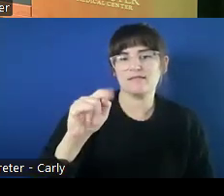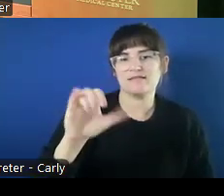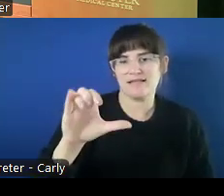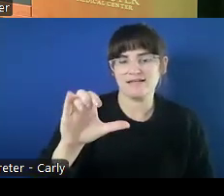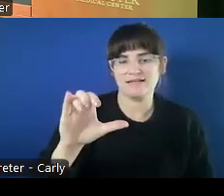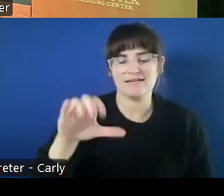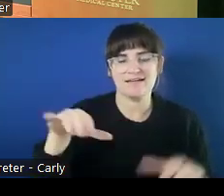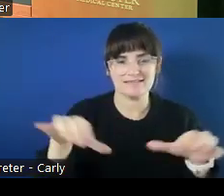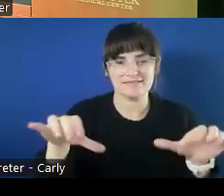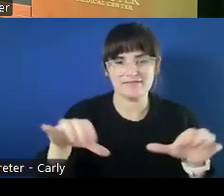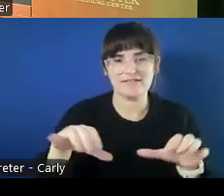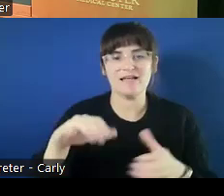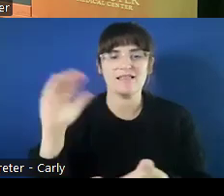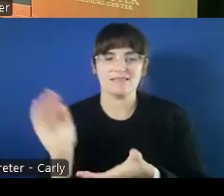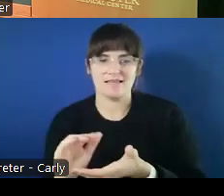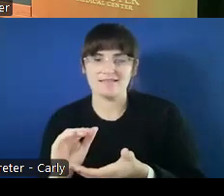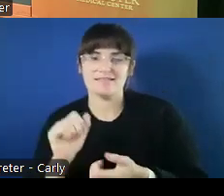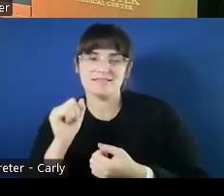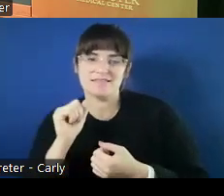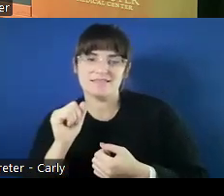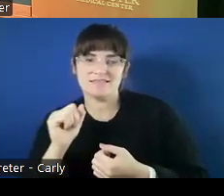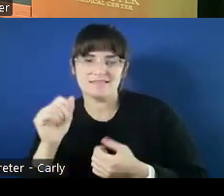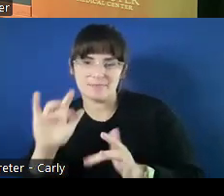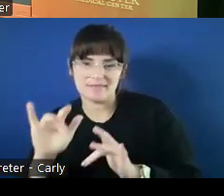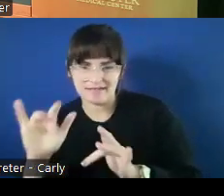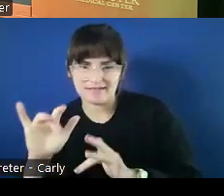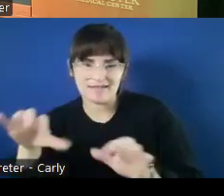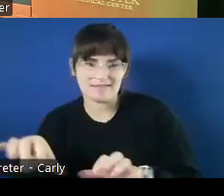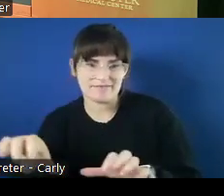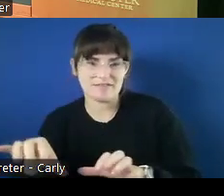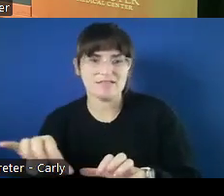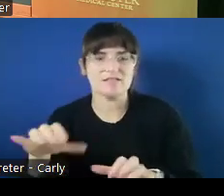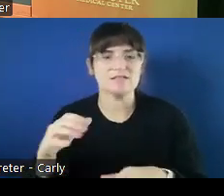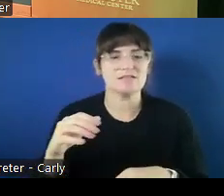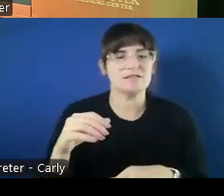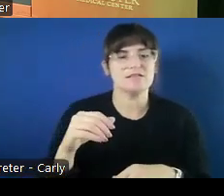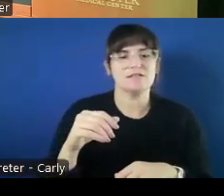hyperactivity lower levels of inflammatory biomarkers as well as kind of improved endothelial